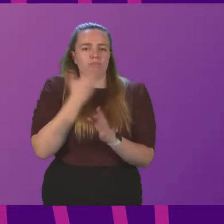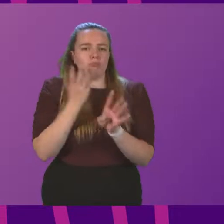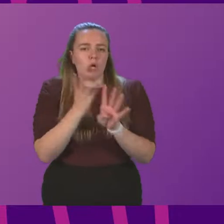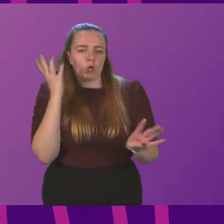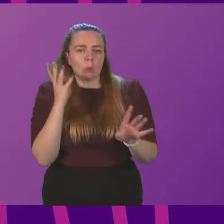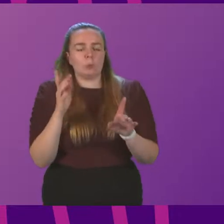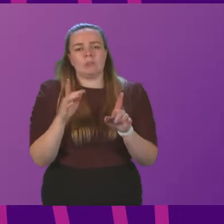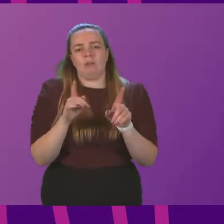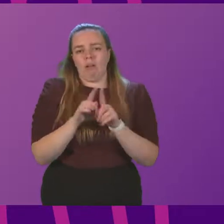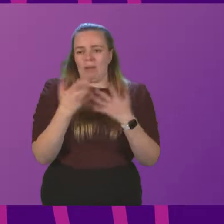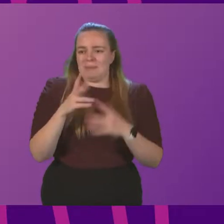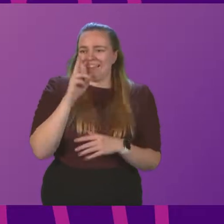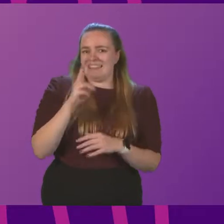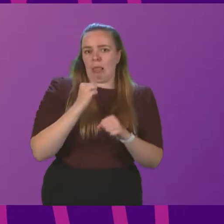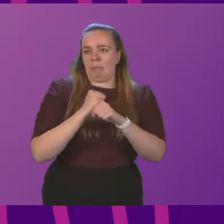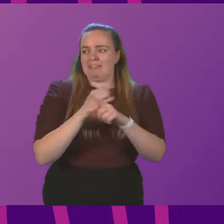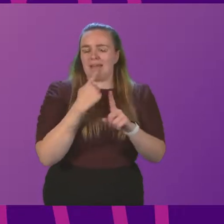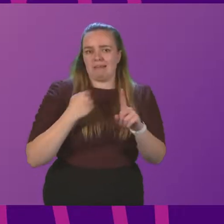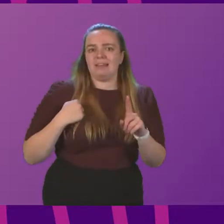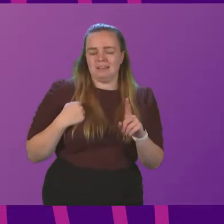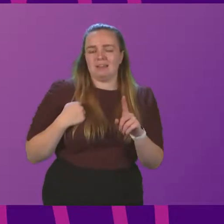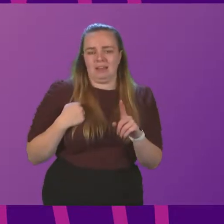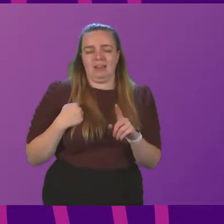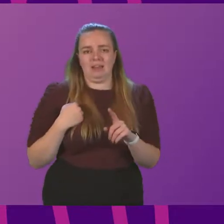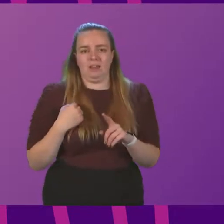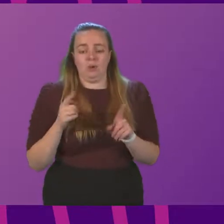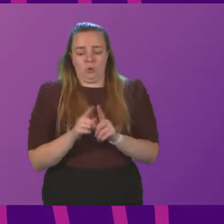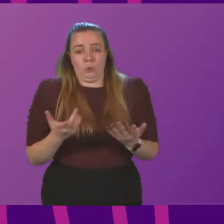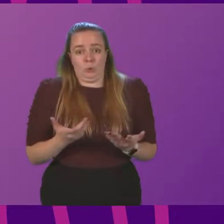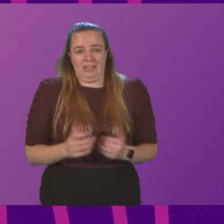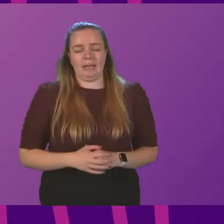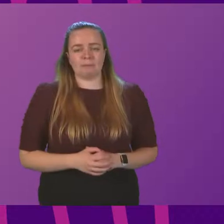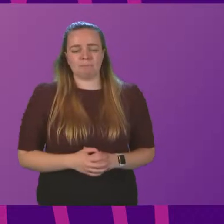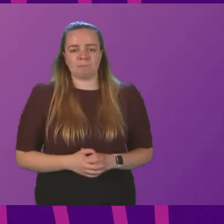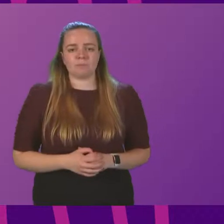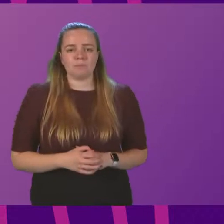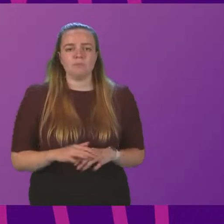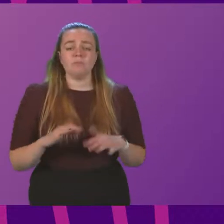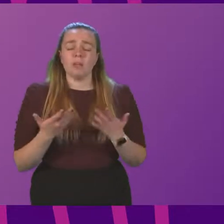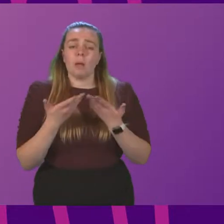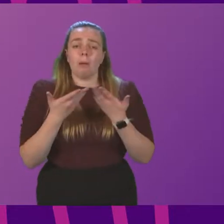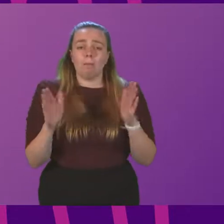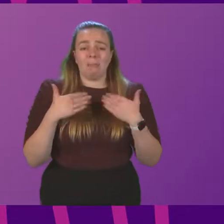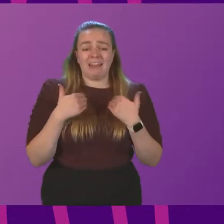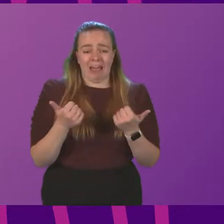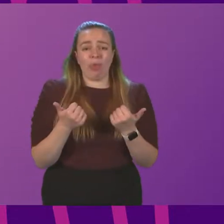were seen in media reports yesterday and, to a lesser extent, today. Of course, although